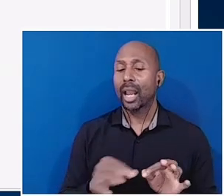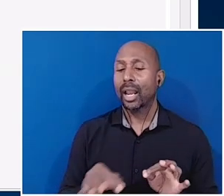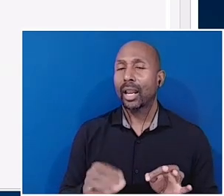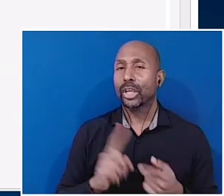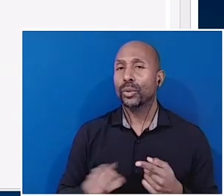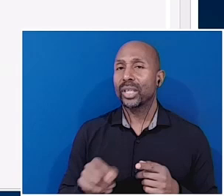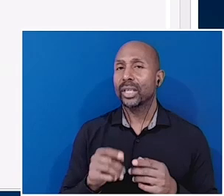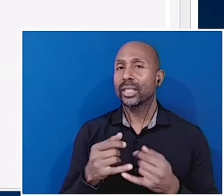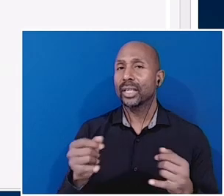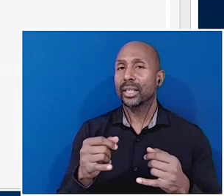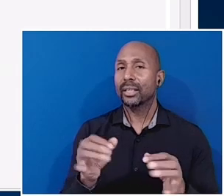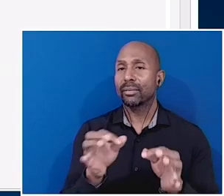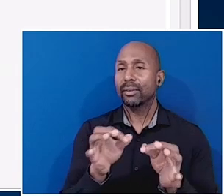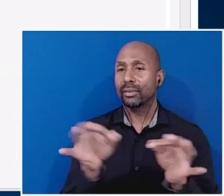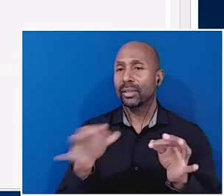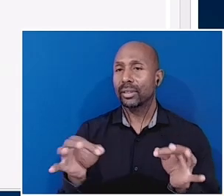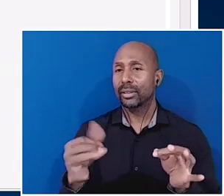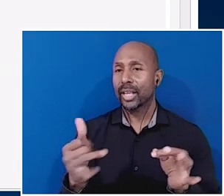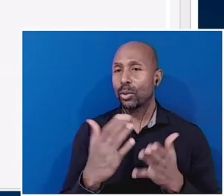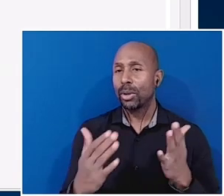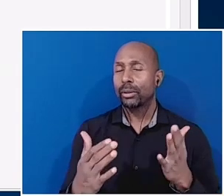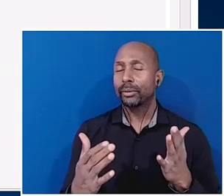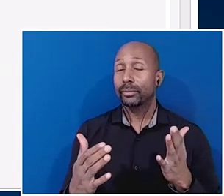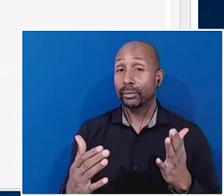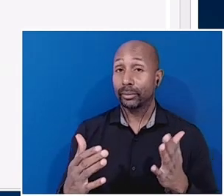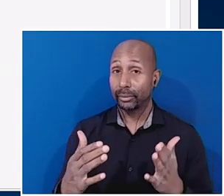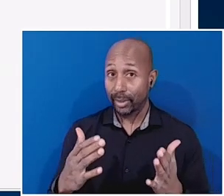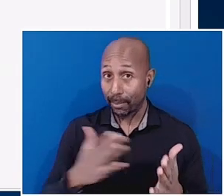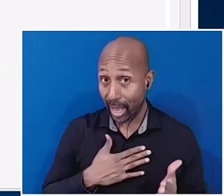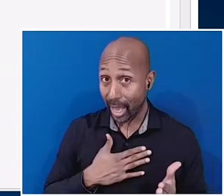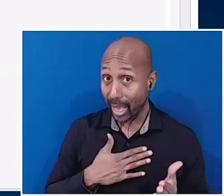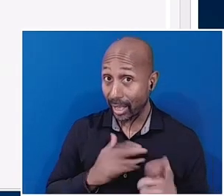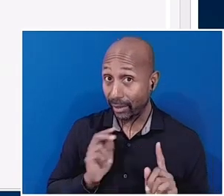know my take on it indicates that the